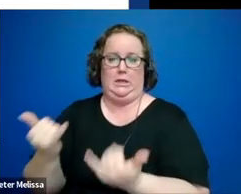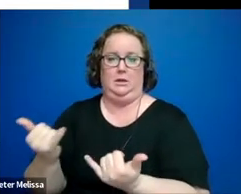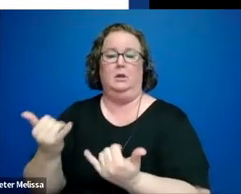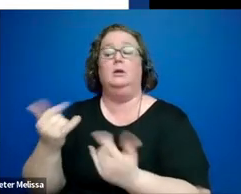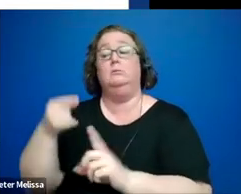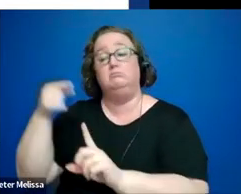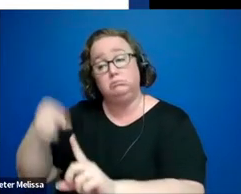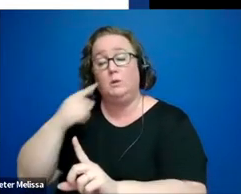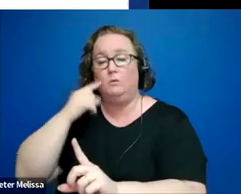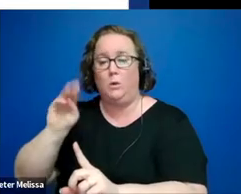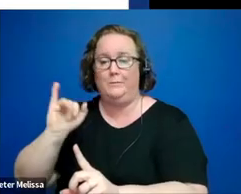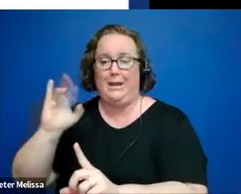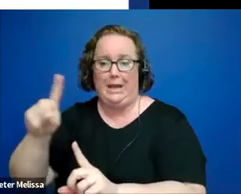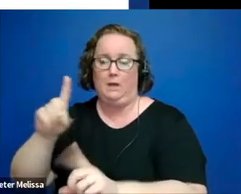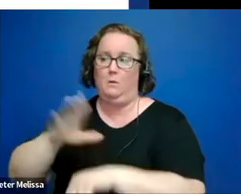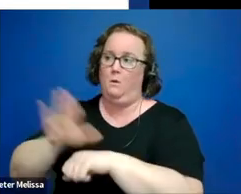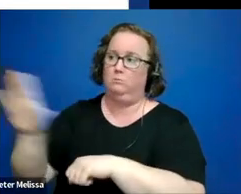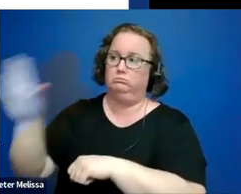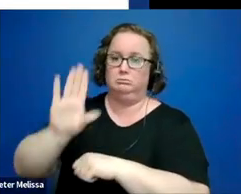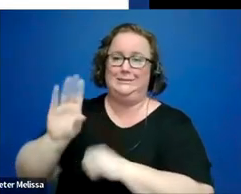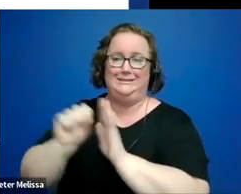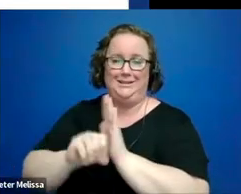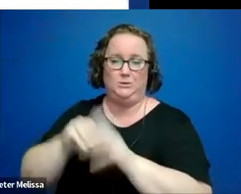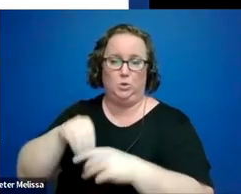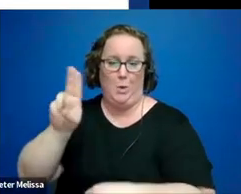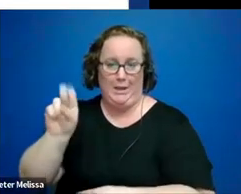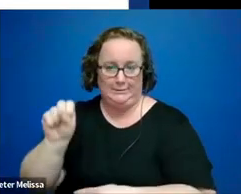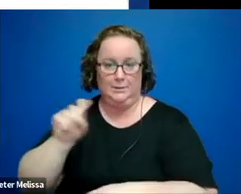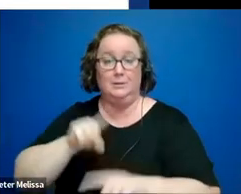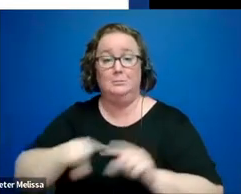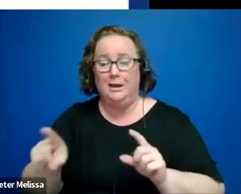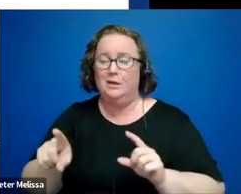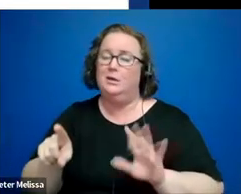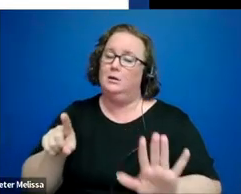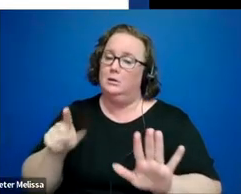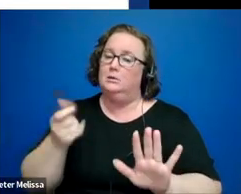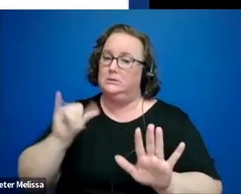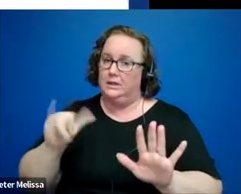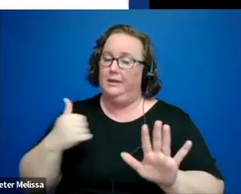for U.S. states. But I do want to recognize that there are still some concerns, particularly